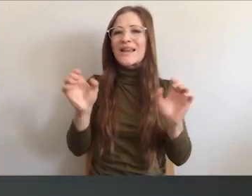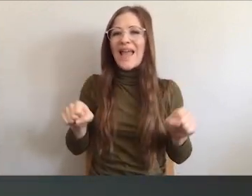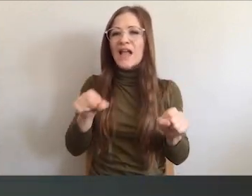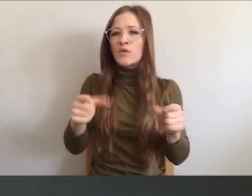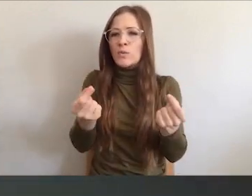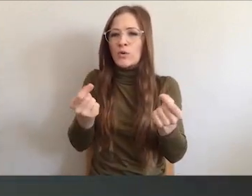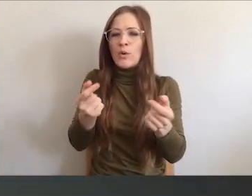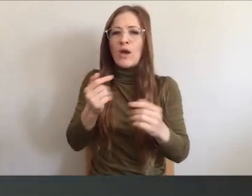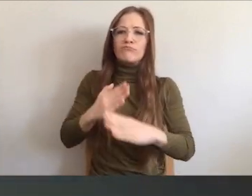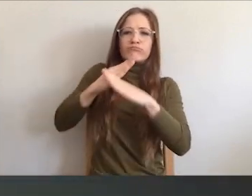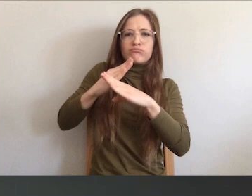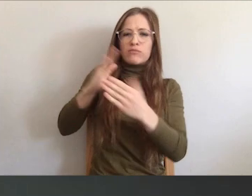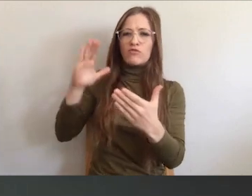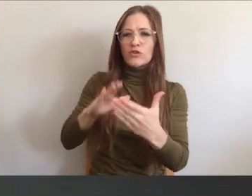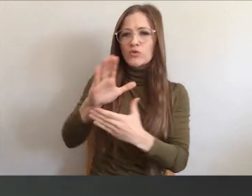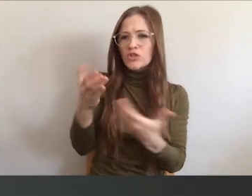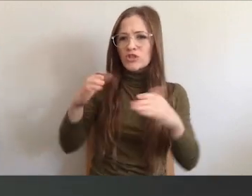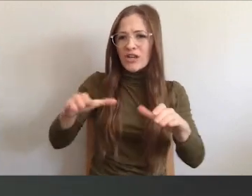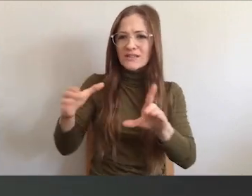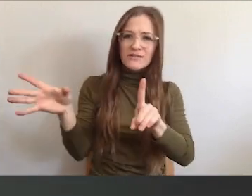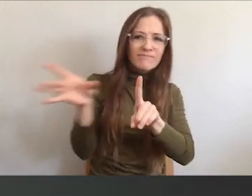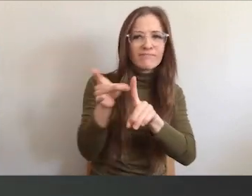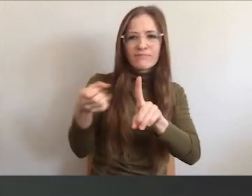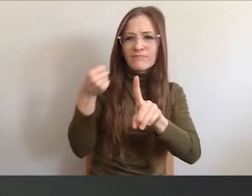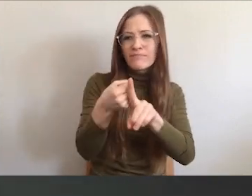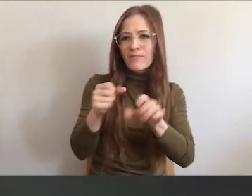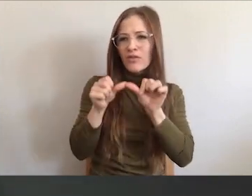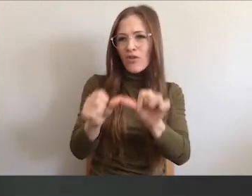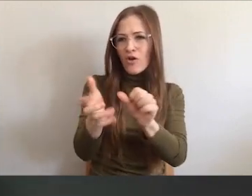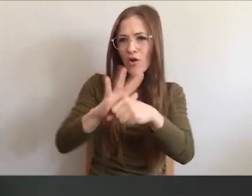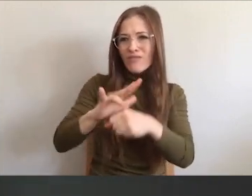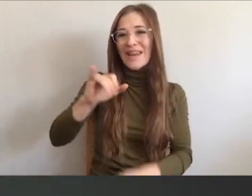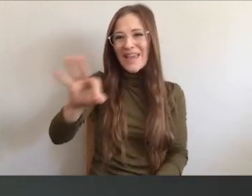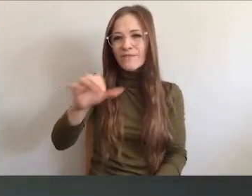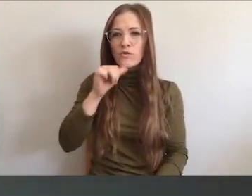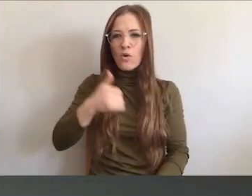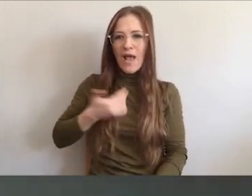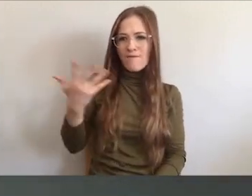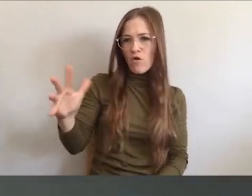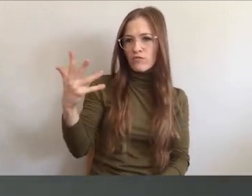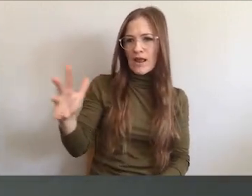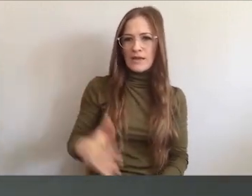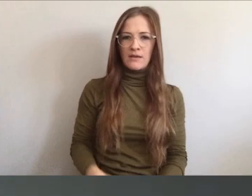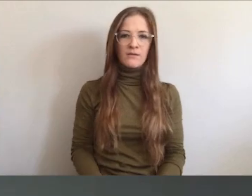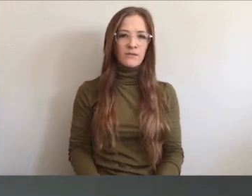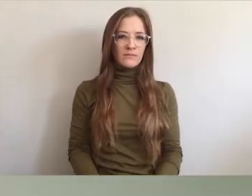what can you do to prevent getting it if you don't already have it.